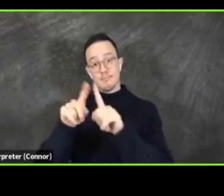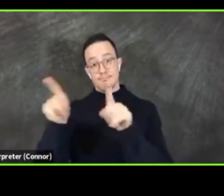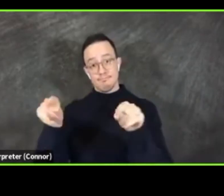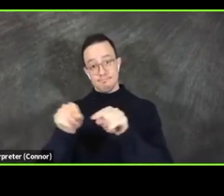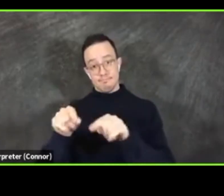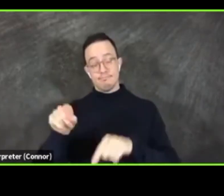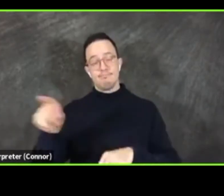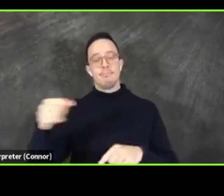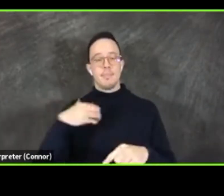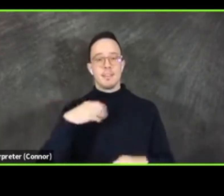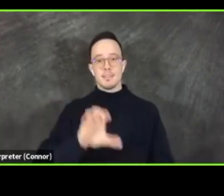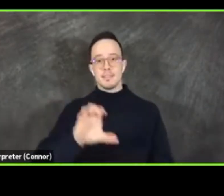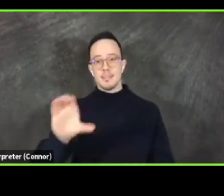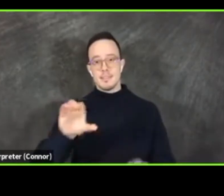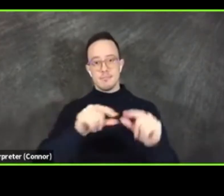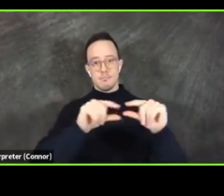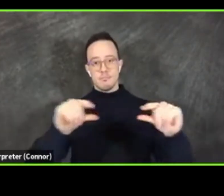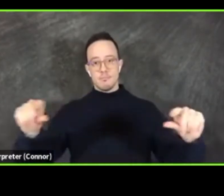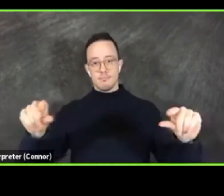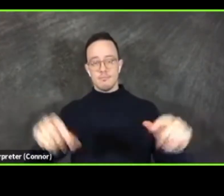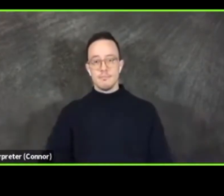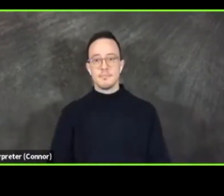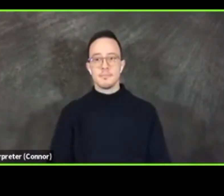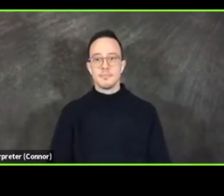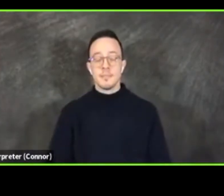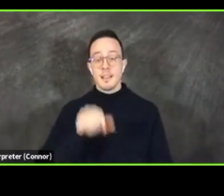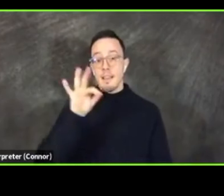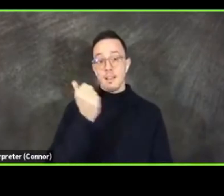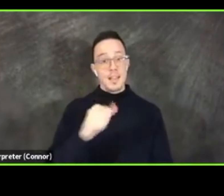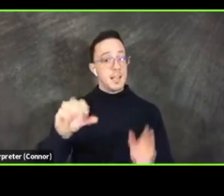AT THE BOTTOM OF THE IT SCREEN. IF ANY IMAGES, ARE USED THEY WILL BE DESCRIBED